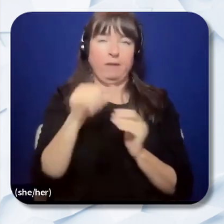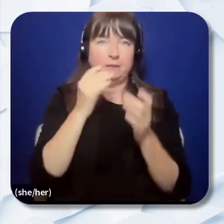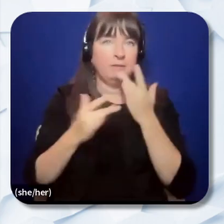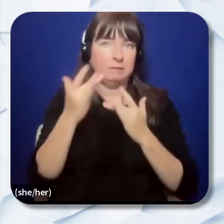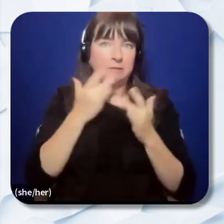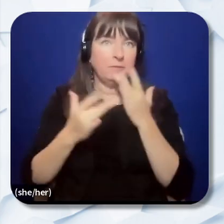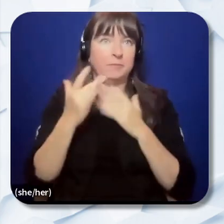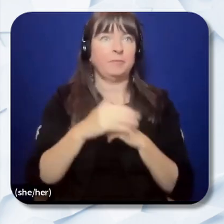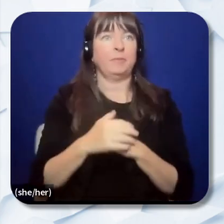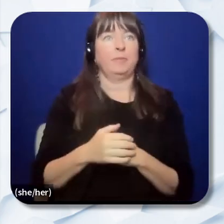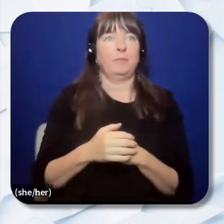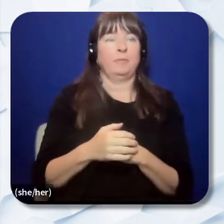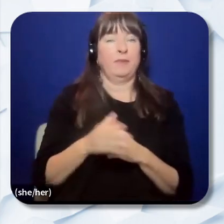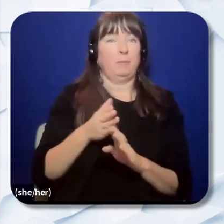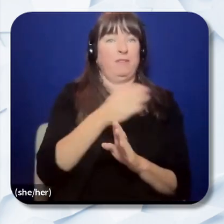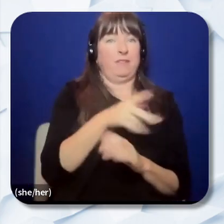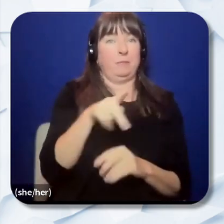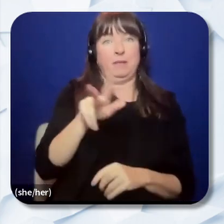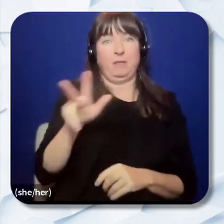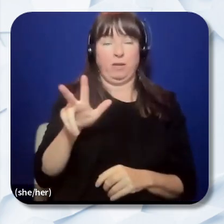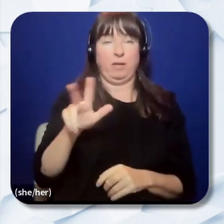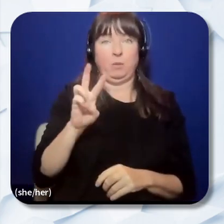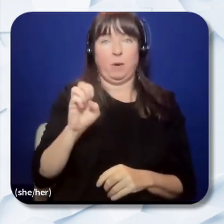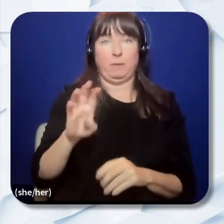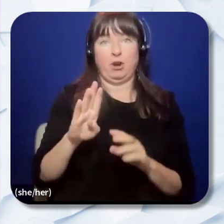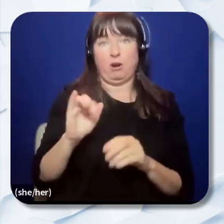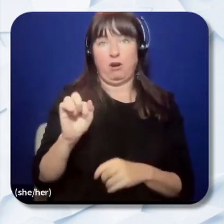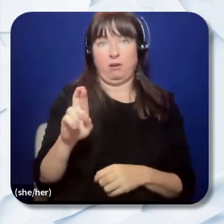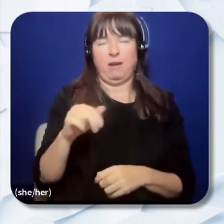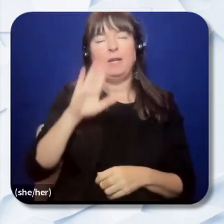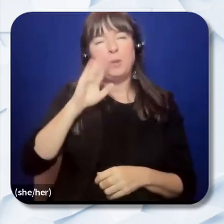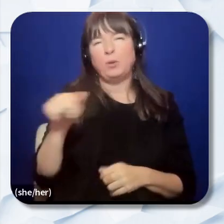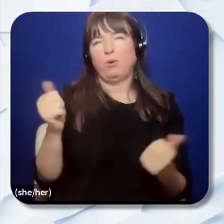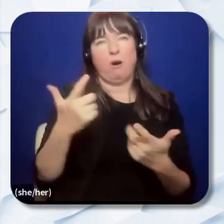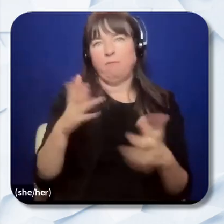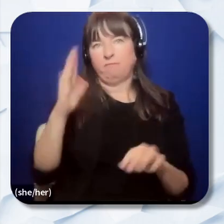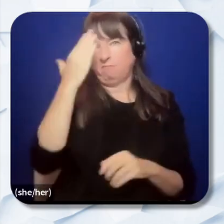previous P-3 webinar I know you all are familiar with some of this information and so as I wanted